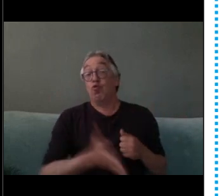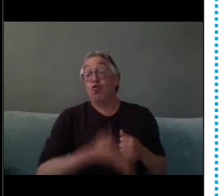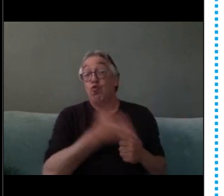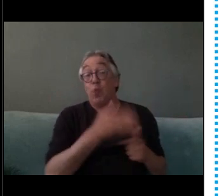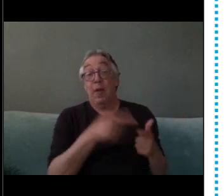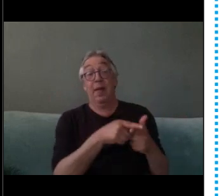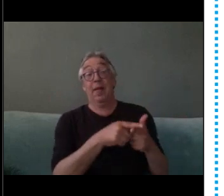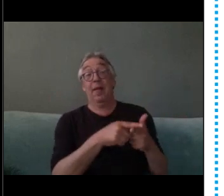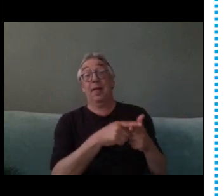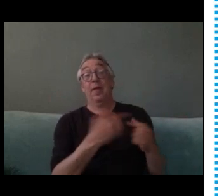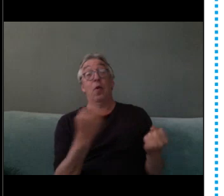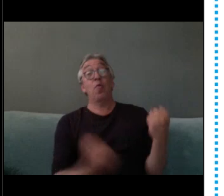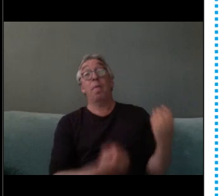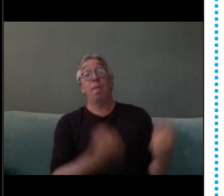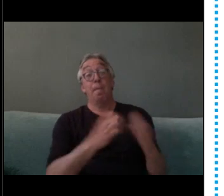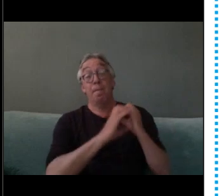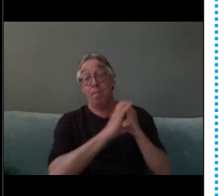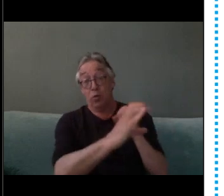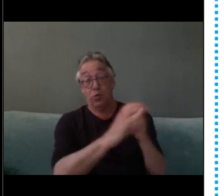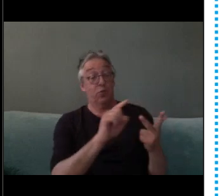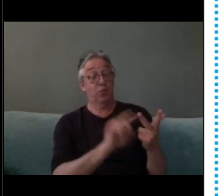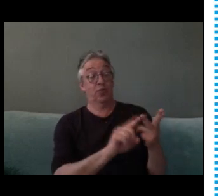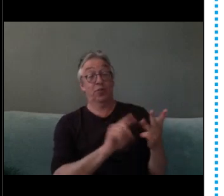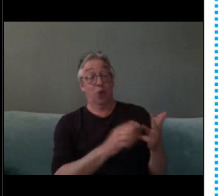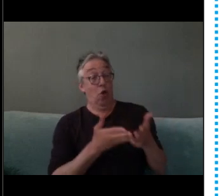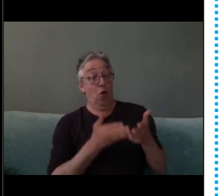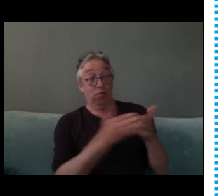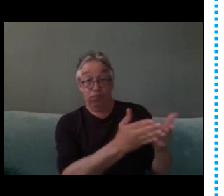also these regulations are affected by COVID-19.